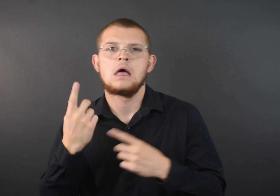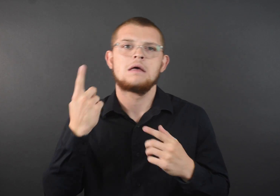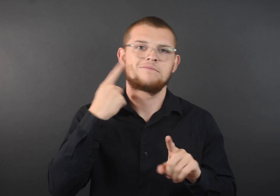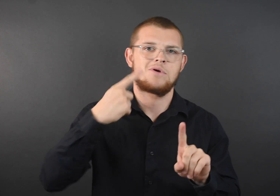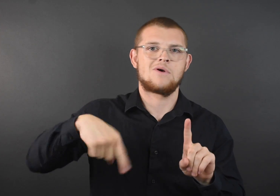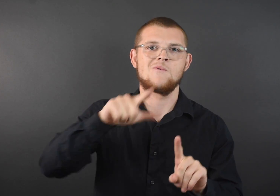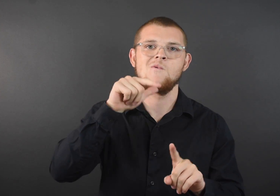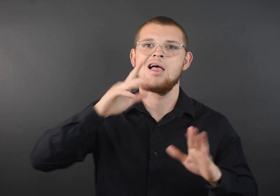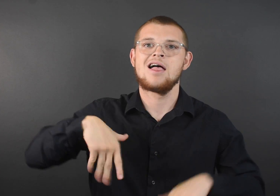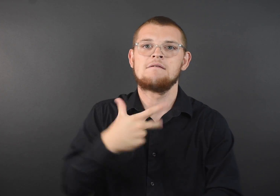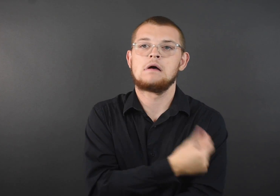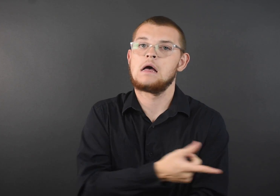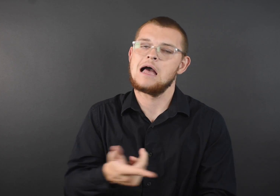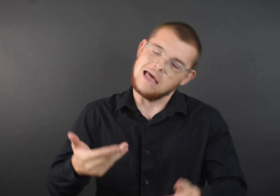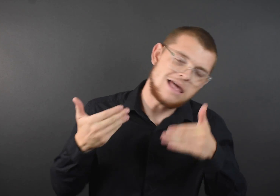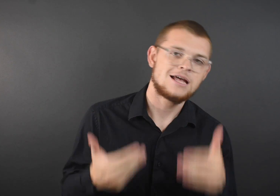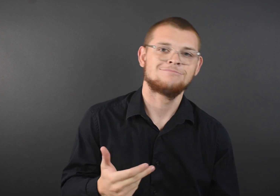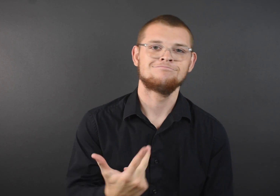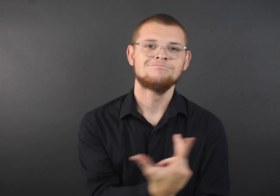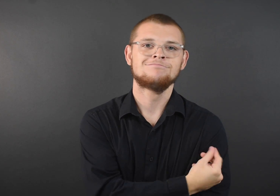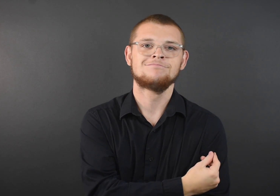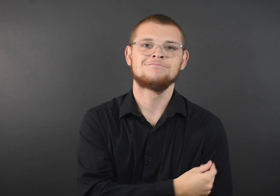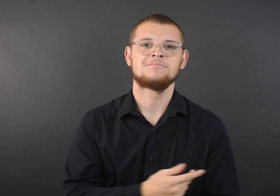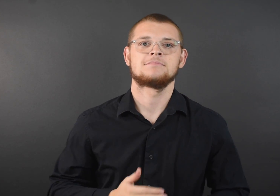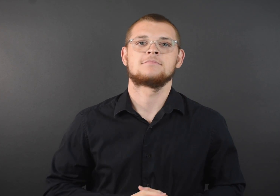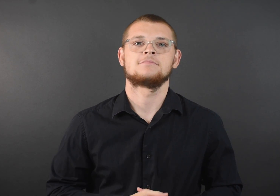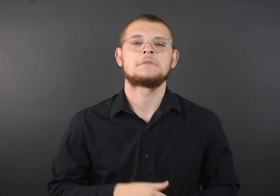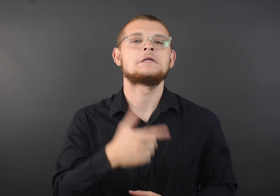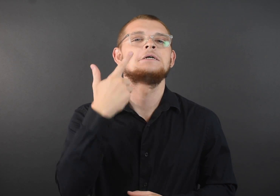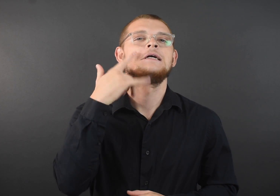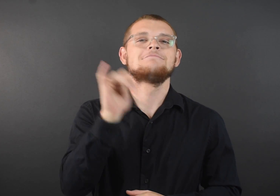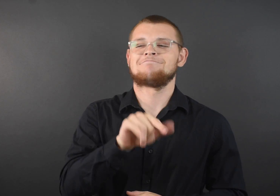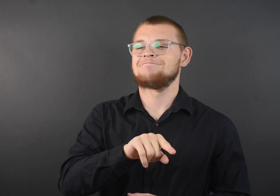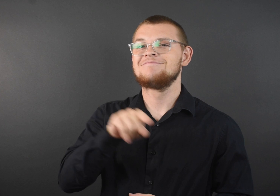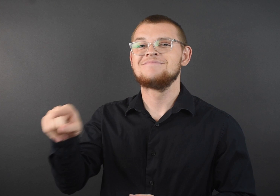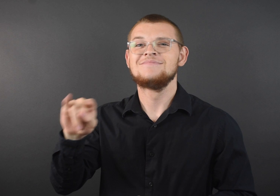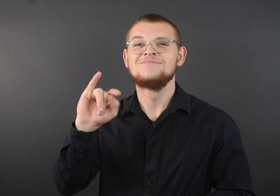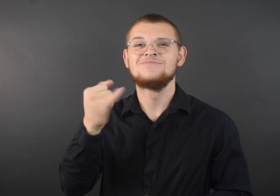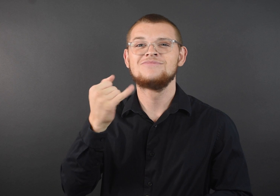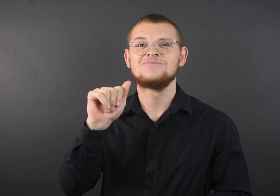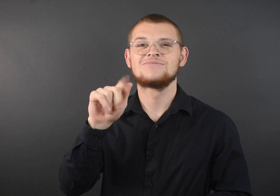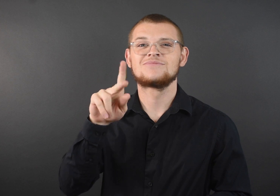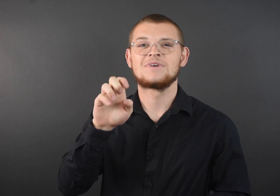avoid having to quarantine there for 10 days as required for the unvaccinated.